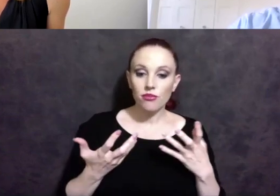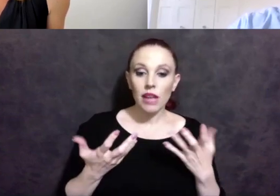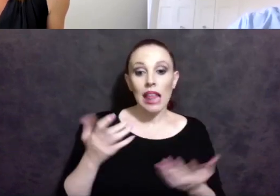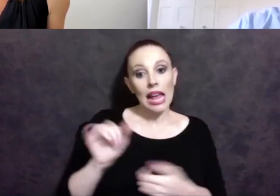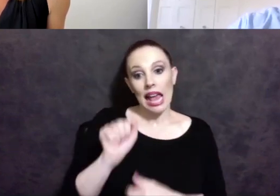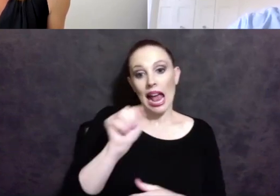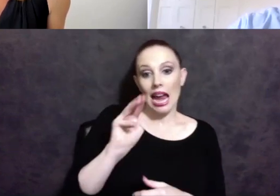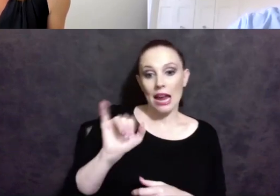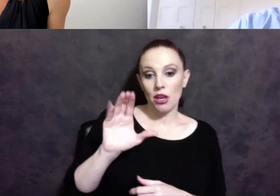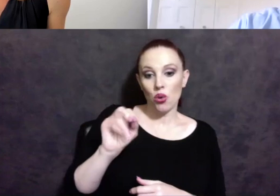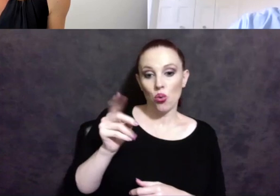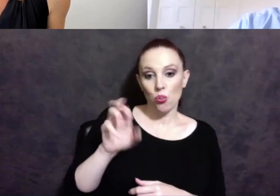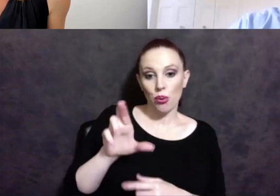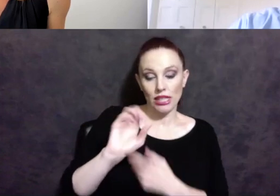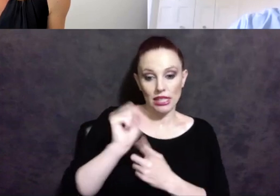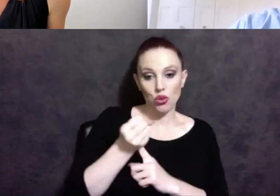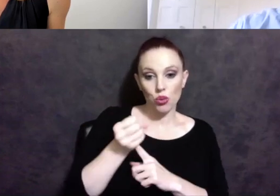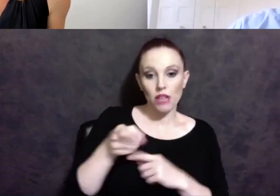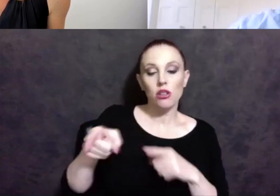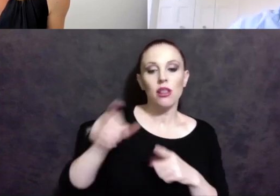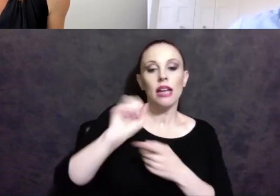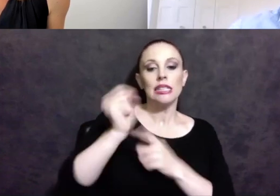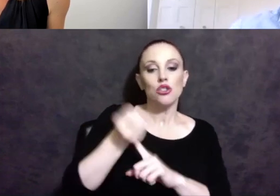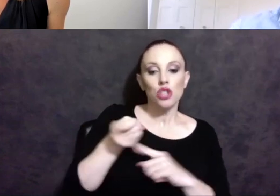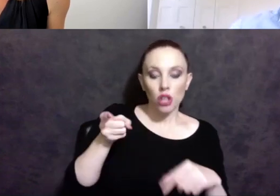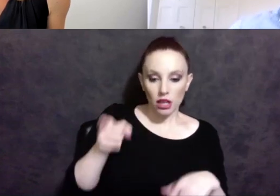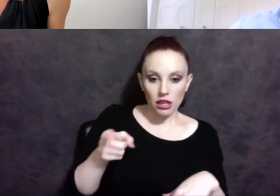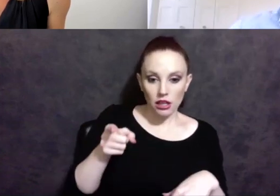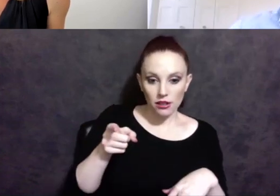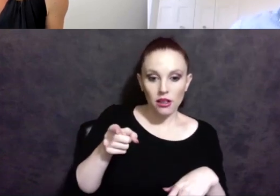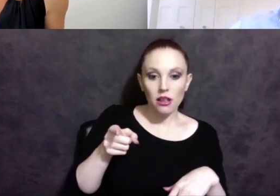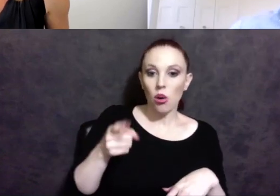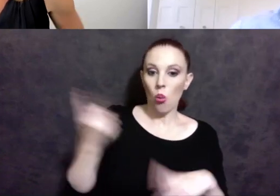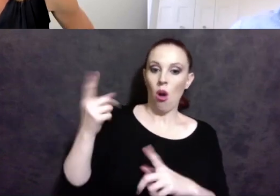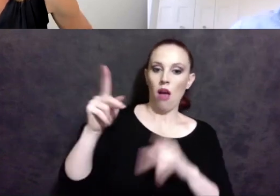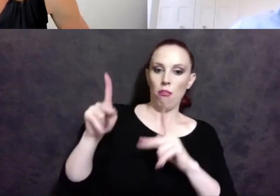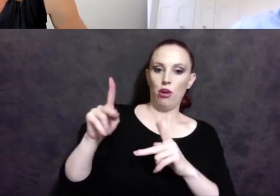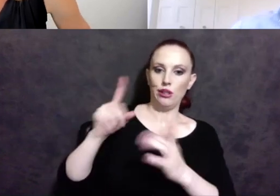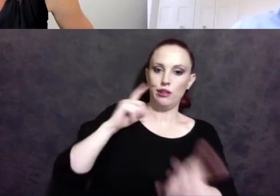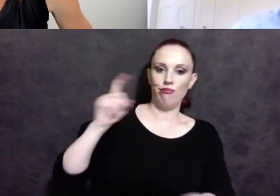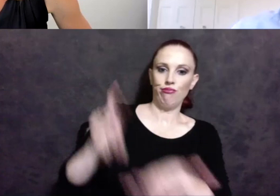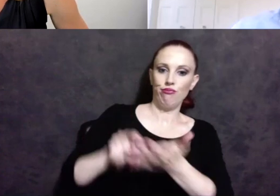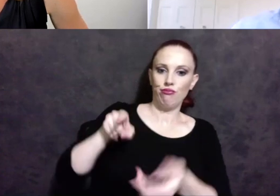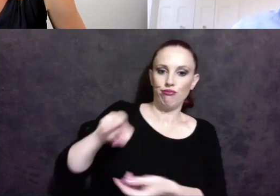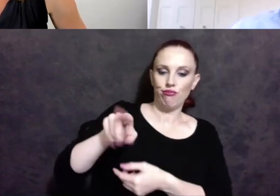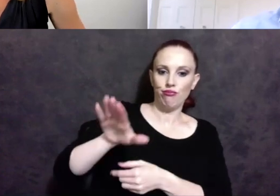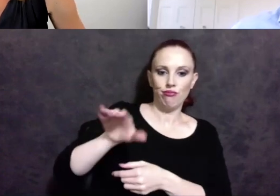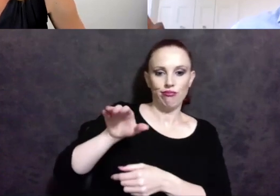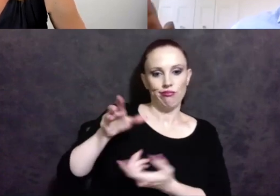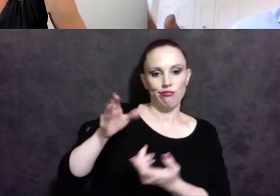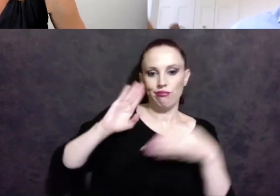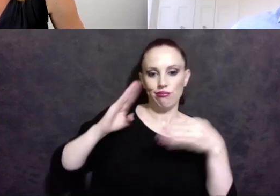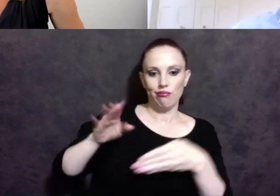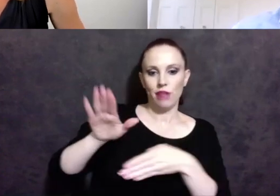you had the situation where one person was called out on behavior by a neutral role,